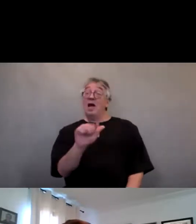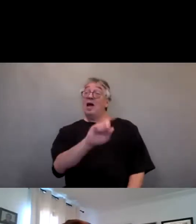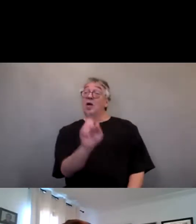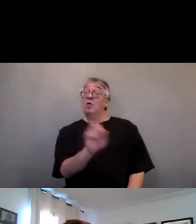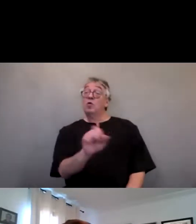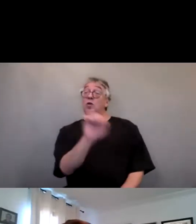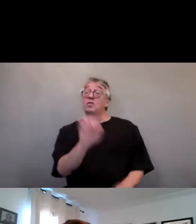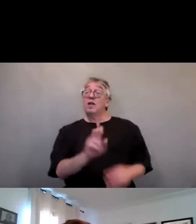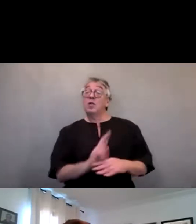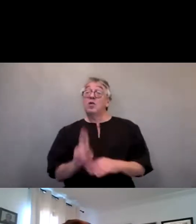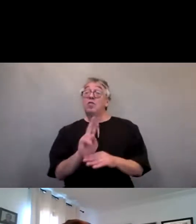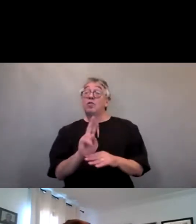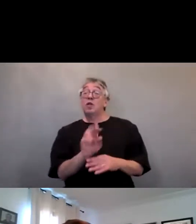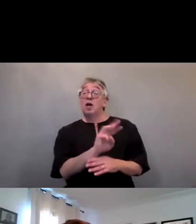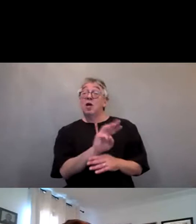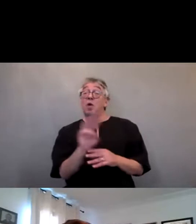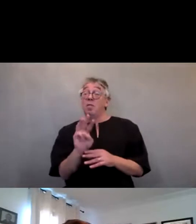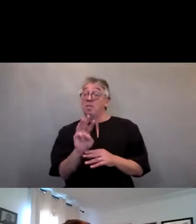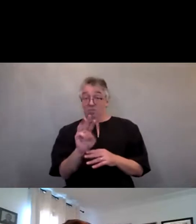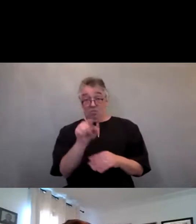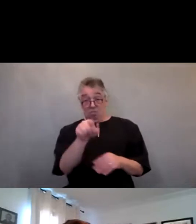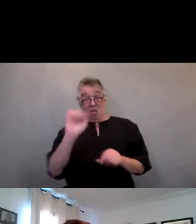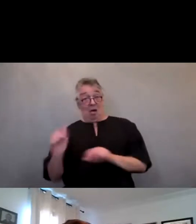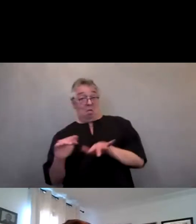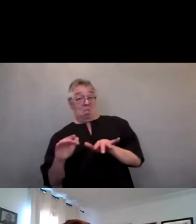better help user understand speech. (sound of